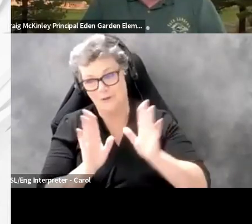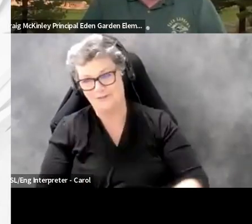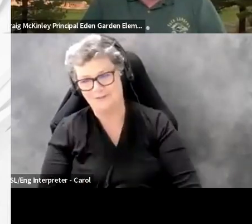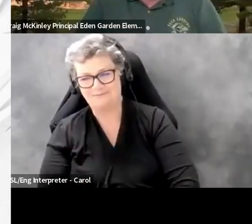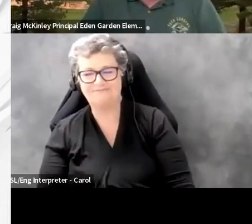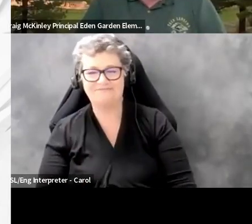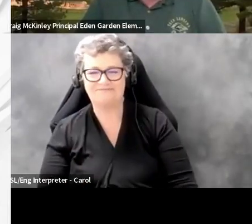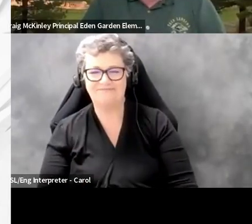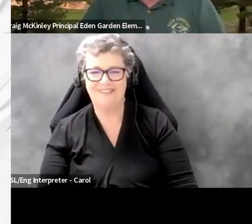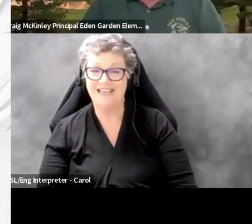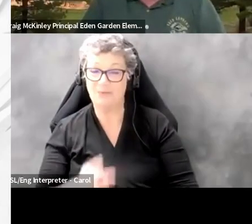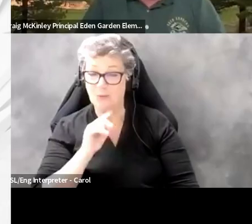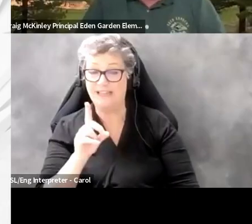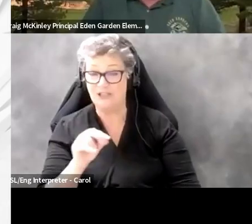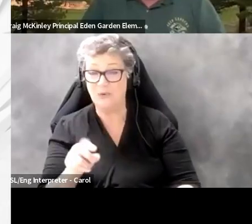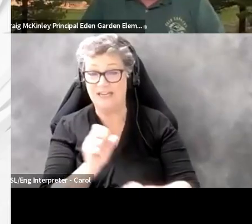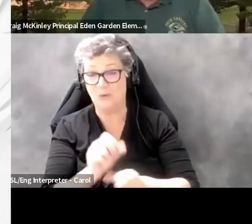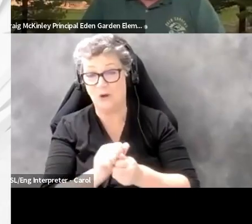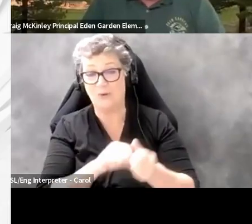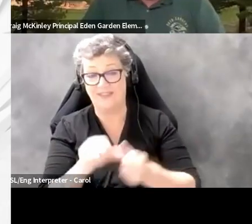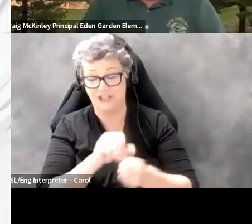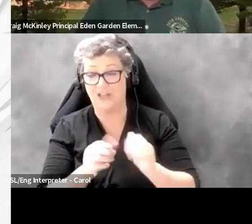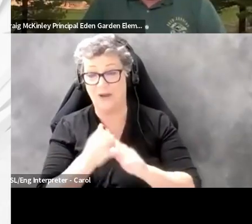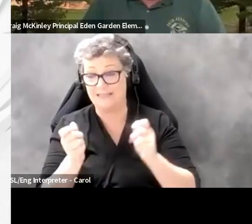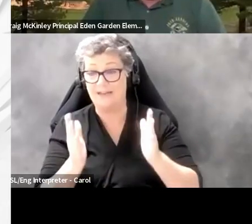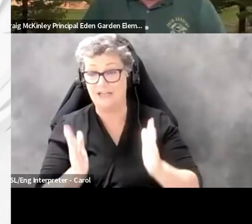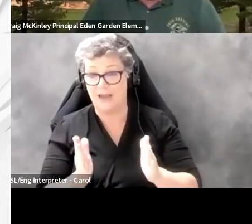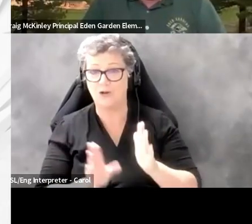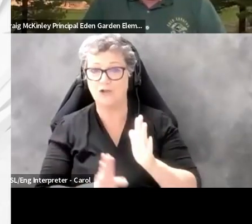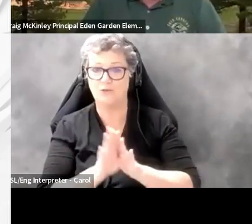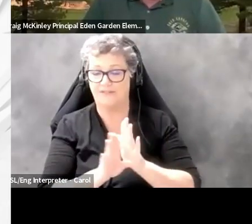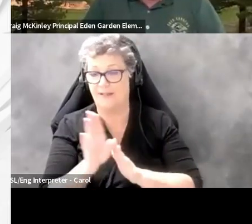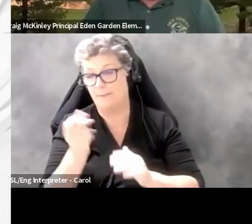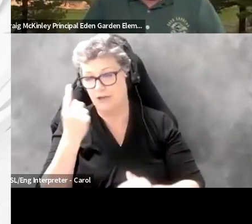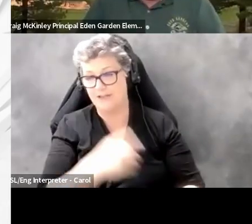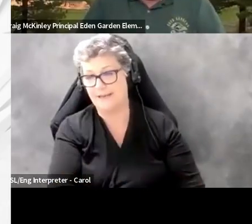And so we really do need to work with each other as administrators to develop that understanding.